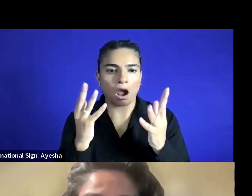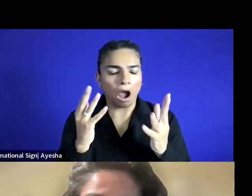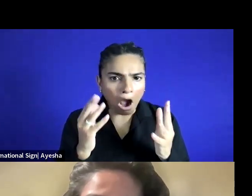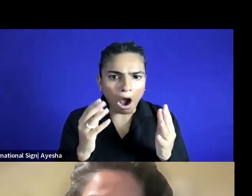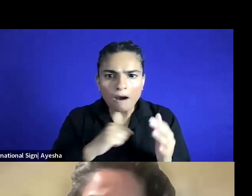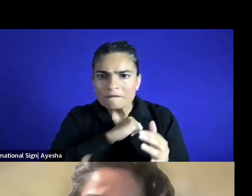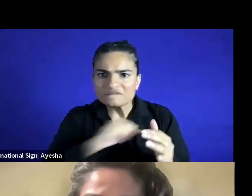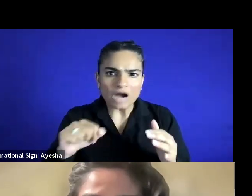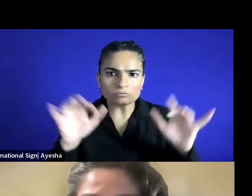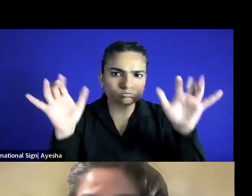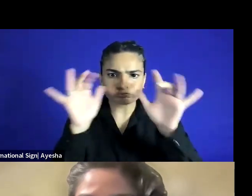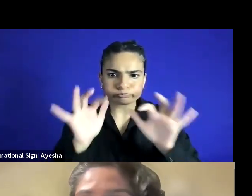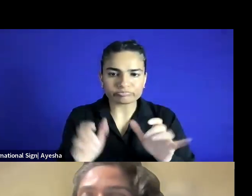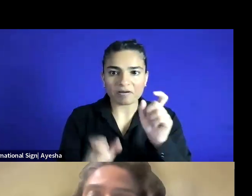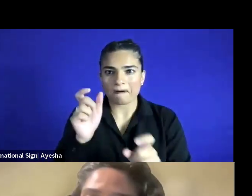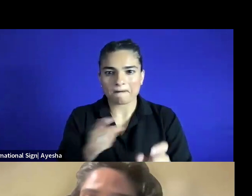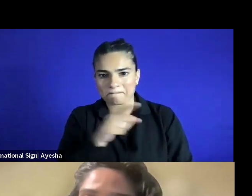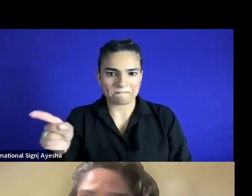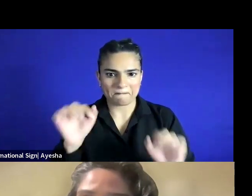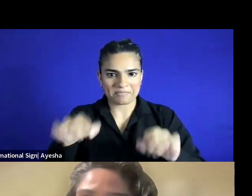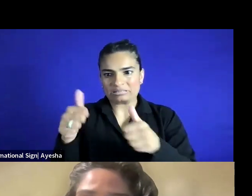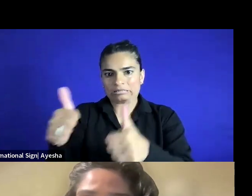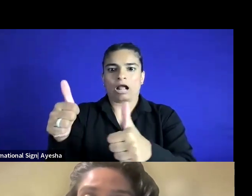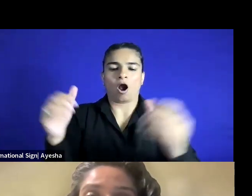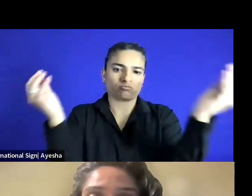agendas from this, one question I have is